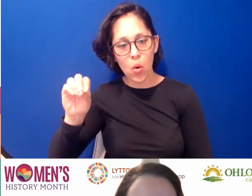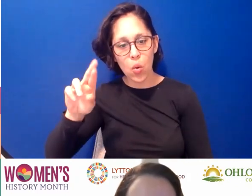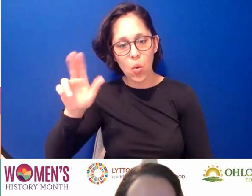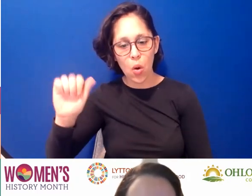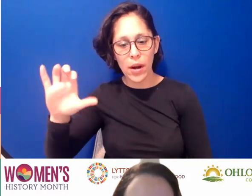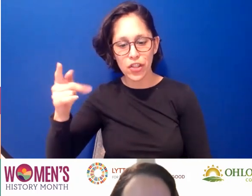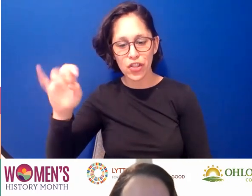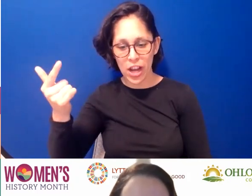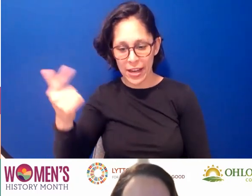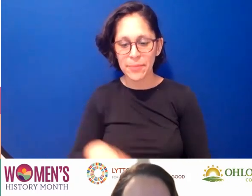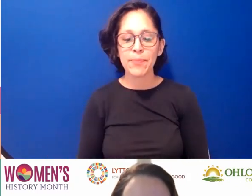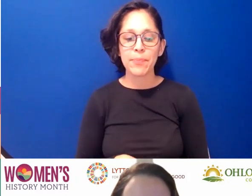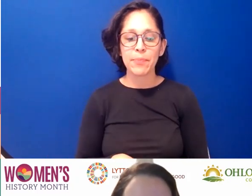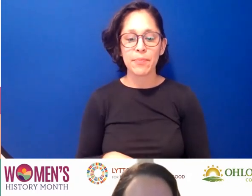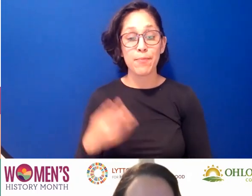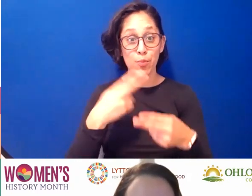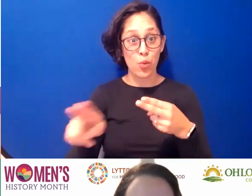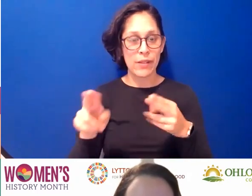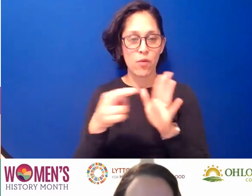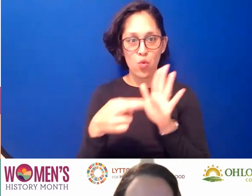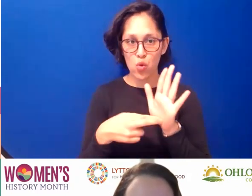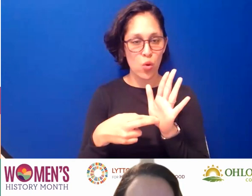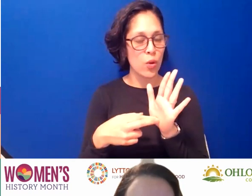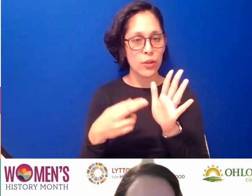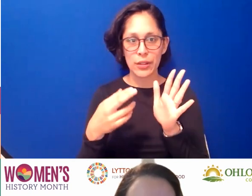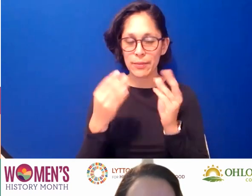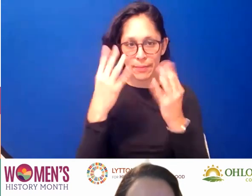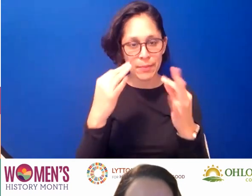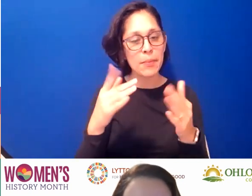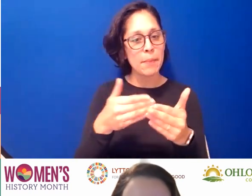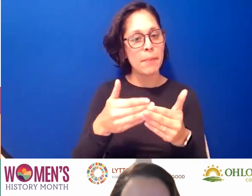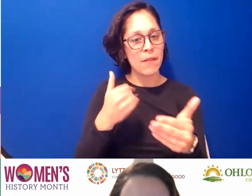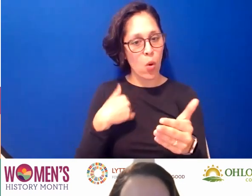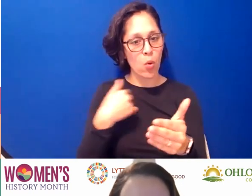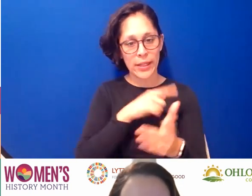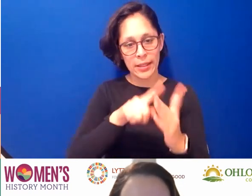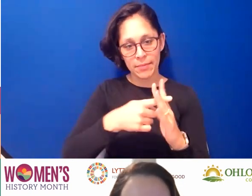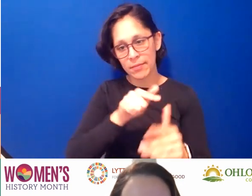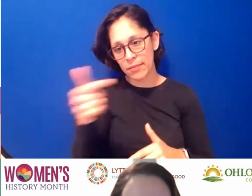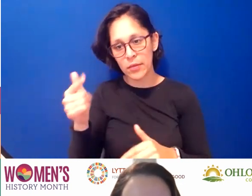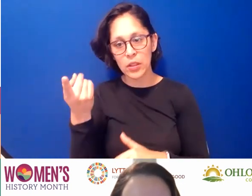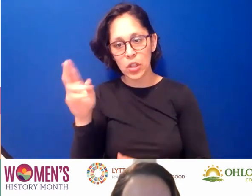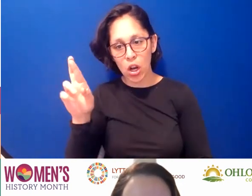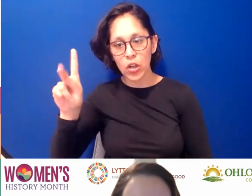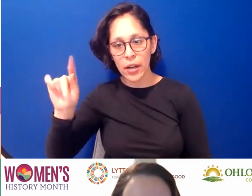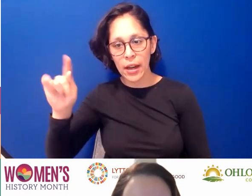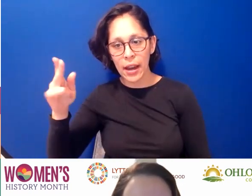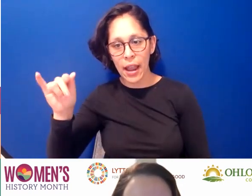Kyle Livie (he/him/his): I'm going to do some brief housekeeping before I hand things over to Dr. Katherine Michel who will introduce Dra. Chang.